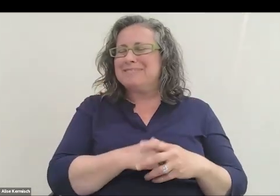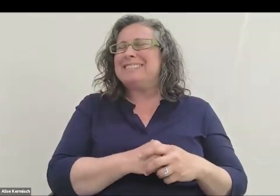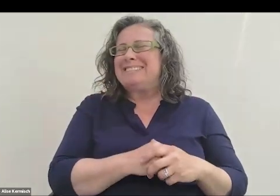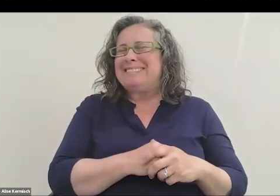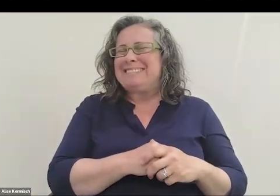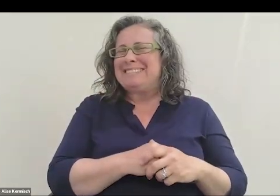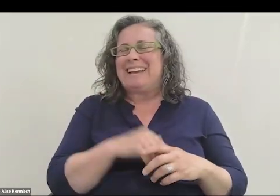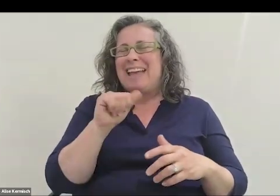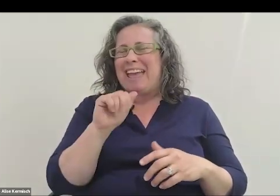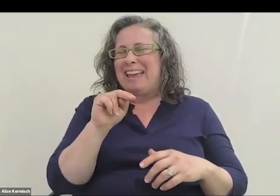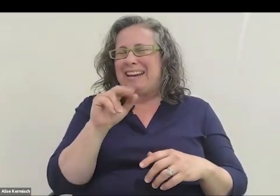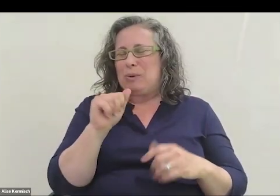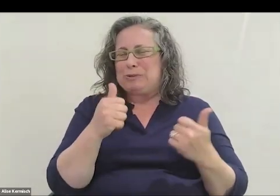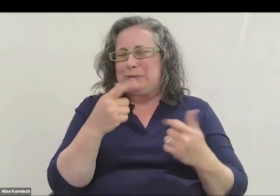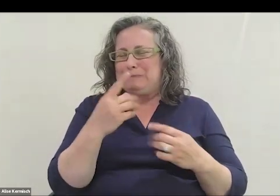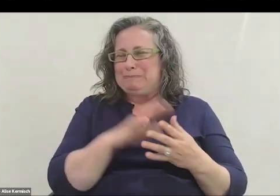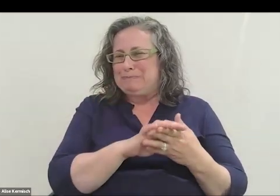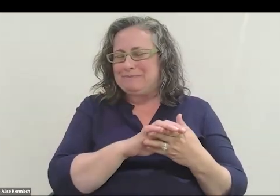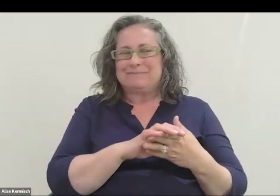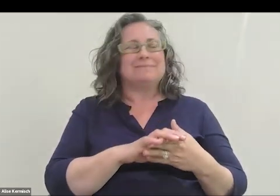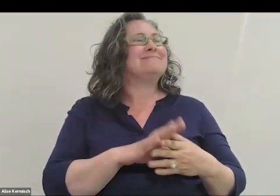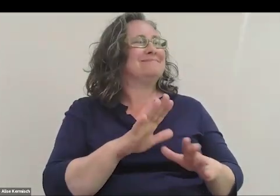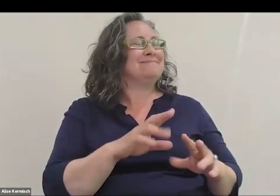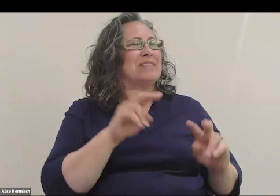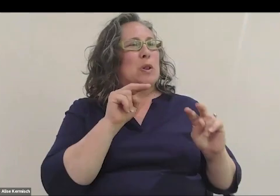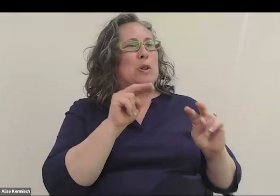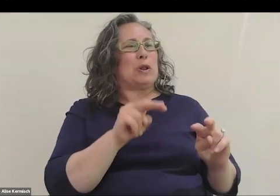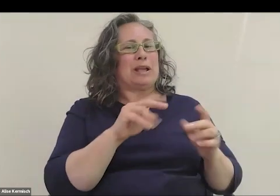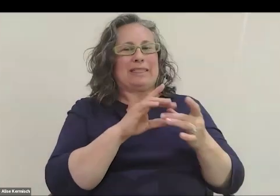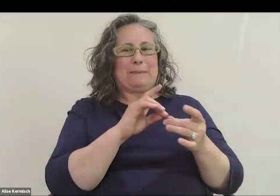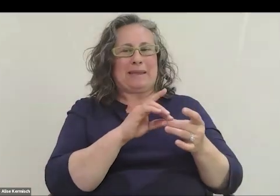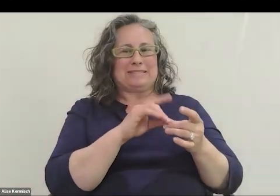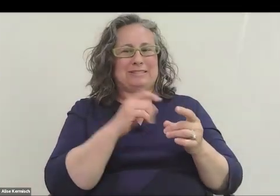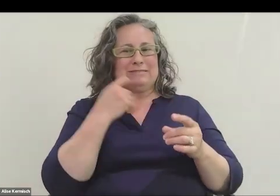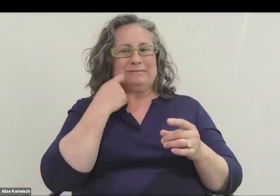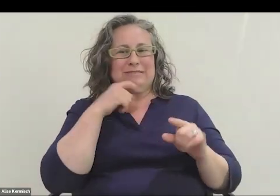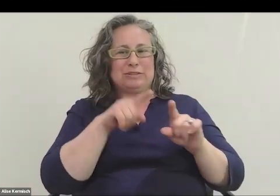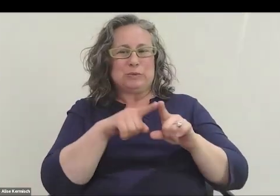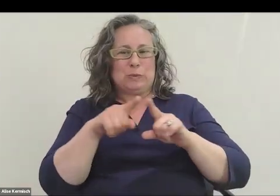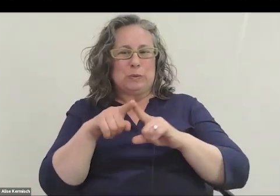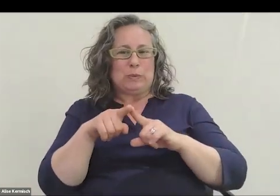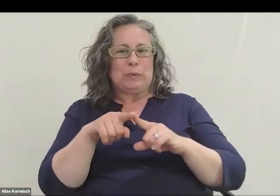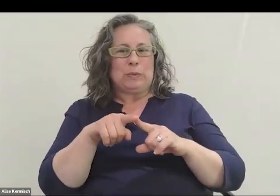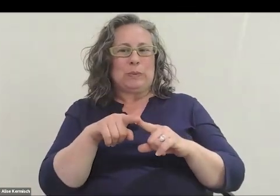No worries. I'm also just looking at the messages in the chat here as well to make sure that they're available to everyone.